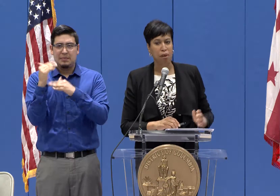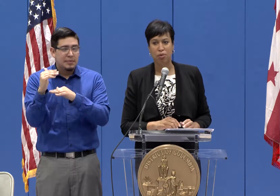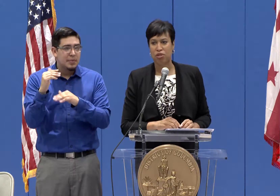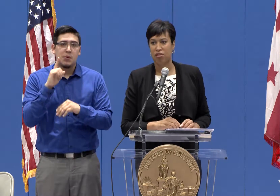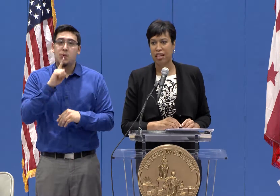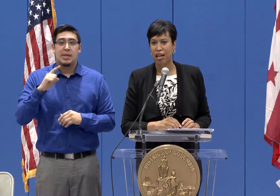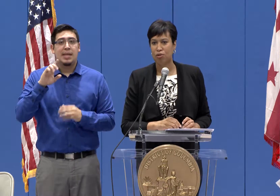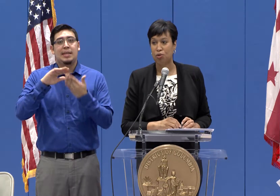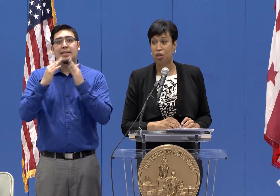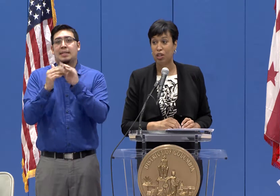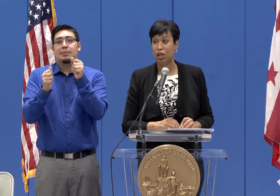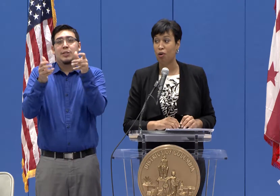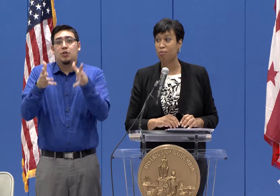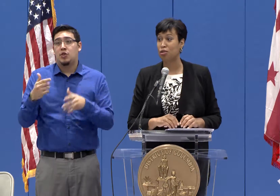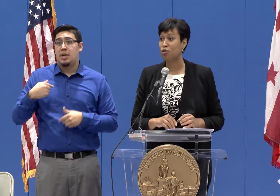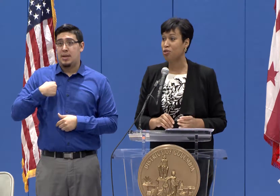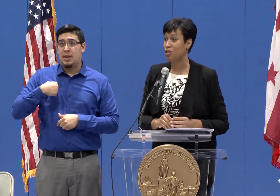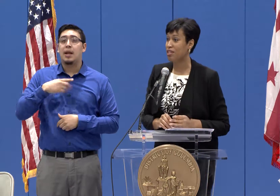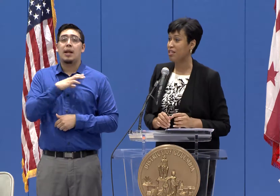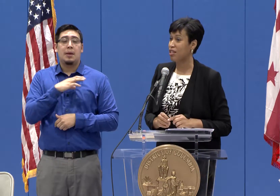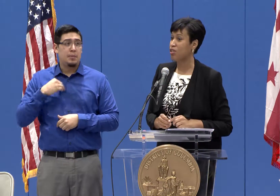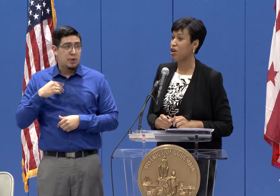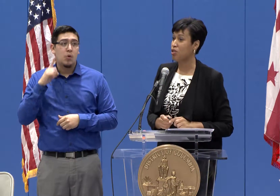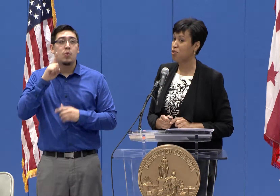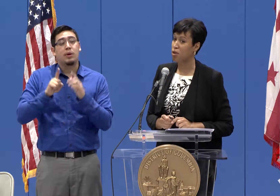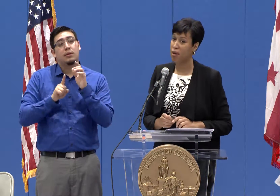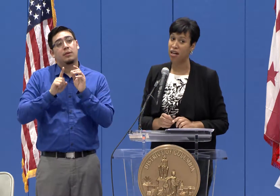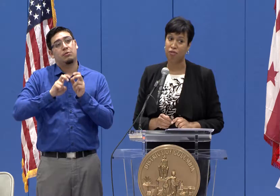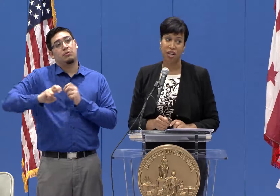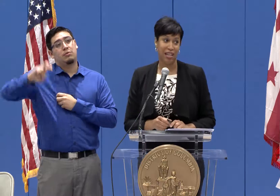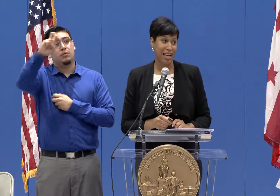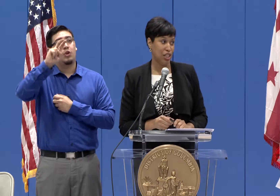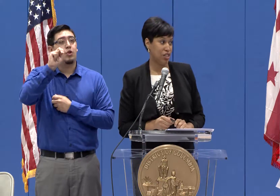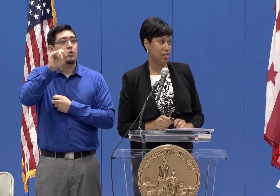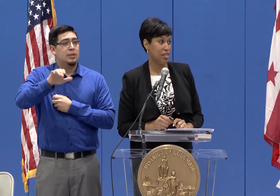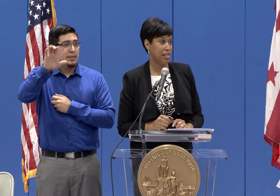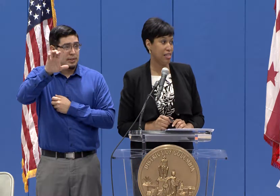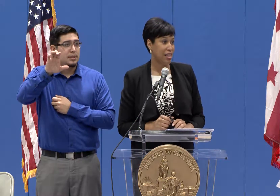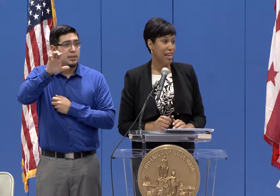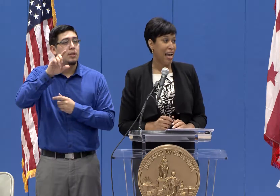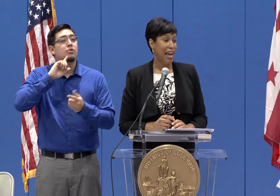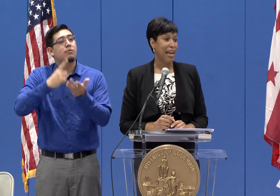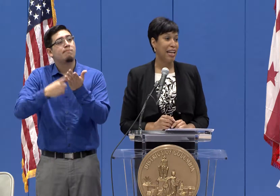MEMBERS OF THE COUNCIL ARE GOING TO GO UP TO NEW YORK CITY TO TALK TO OUR BOND RATING AGENCIES.